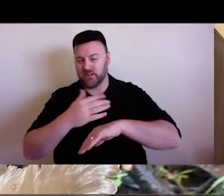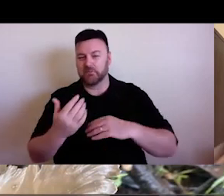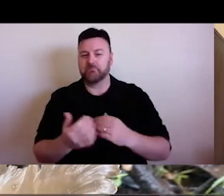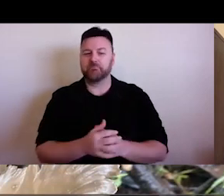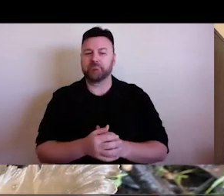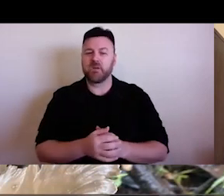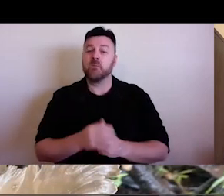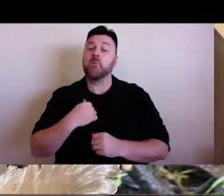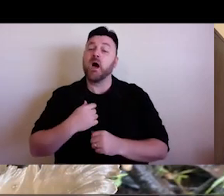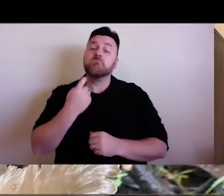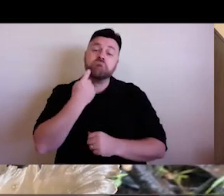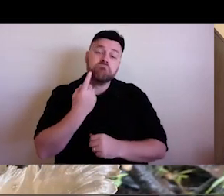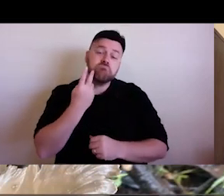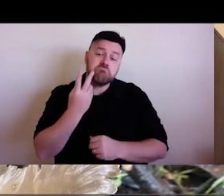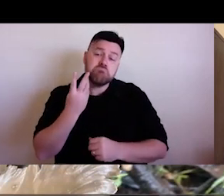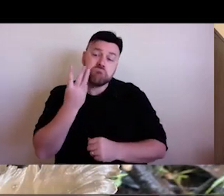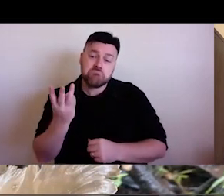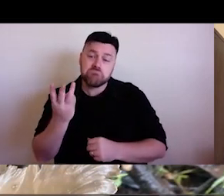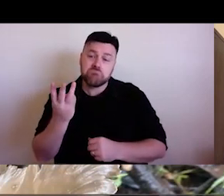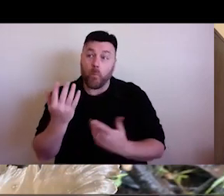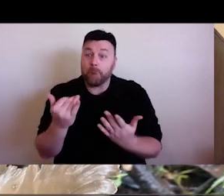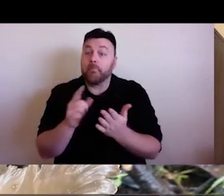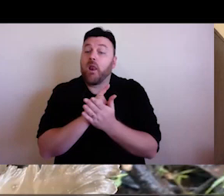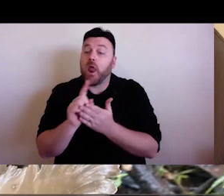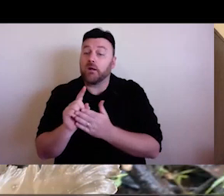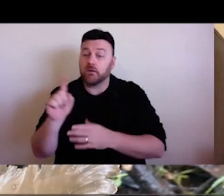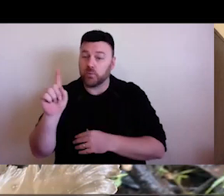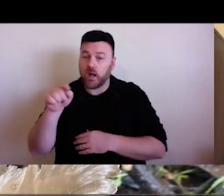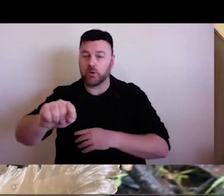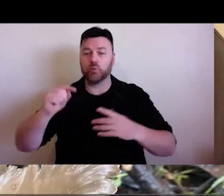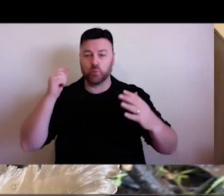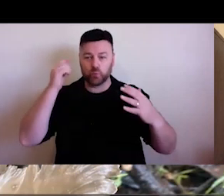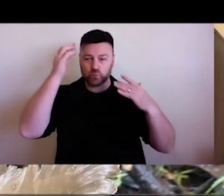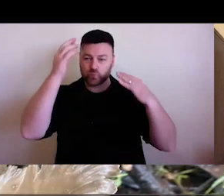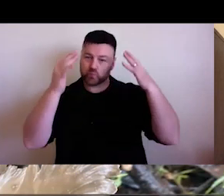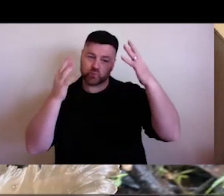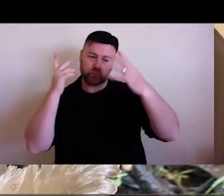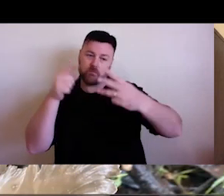couple of days, or even today, and just to sit with them, to see what